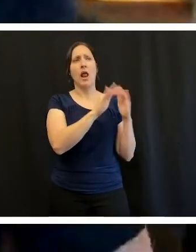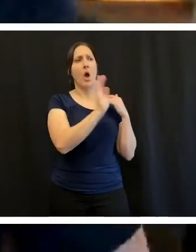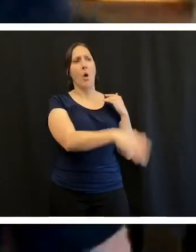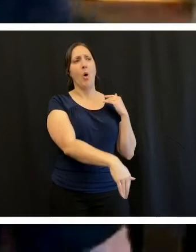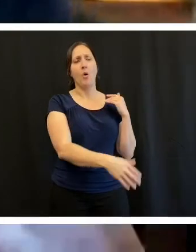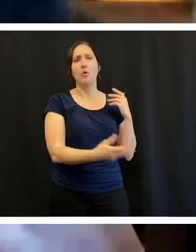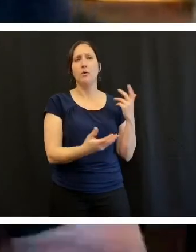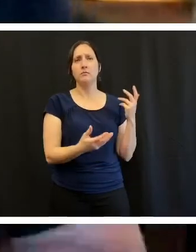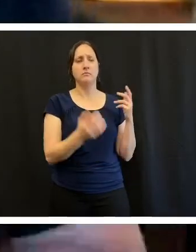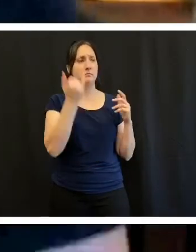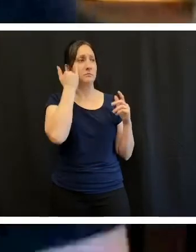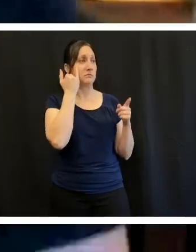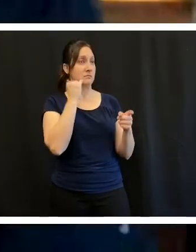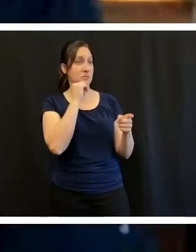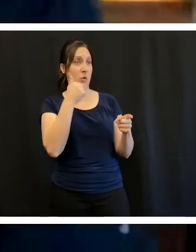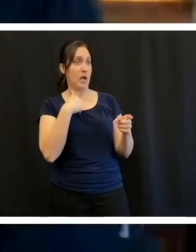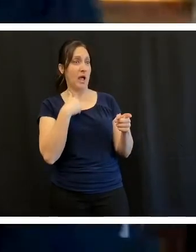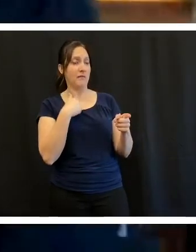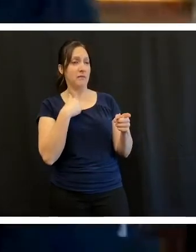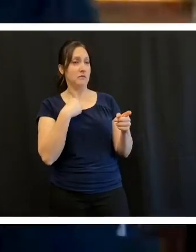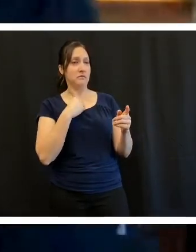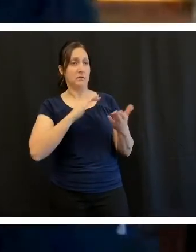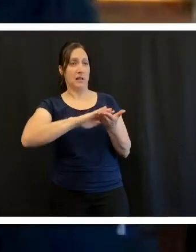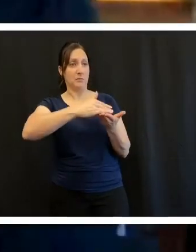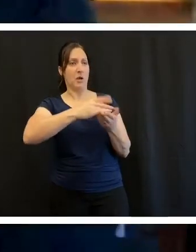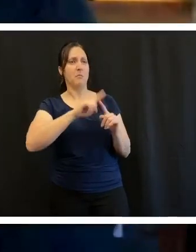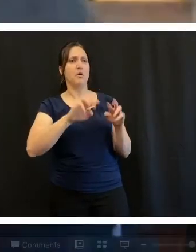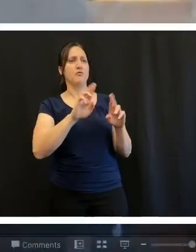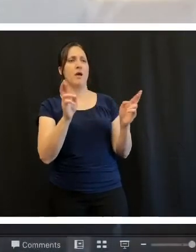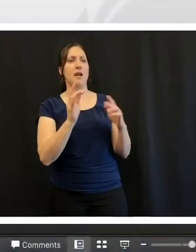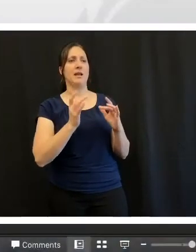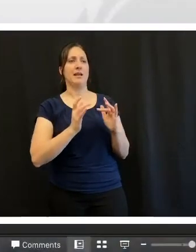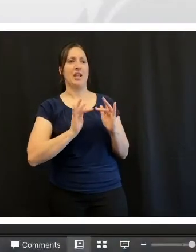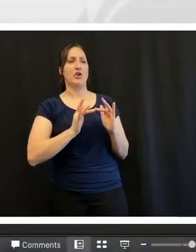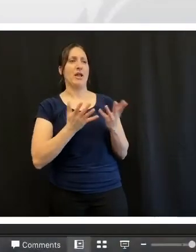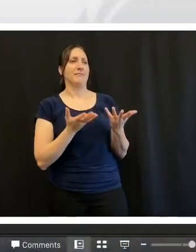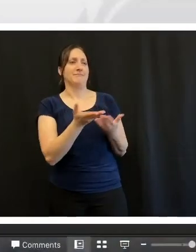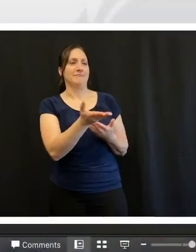So, Patience Creech is one our teachers at Elgin ISD.